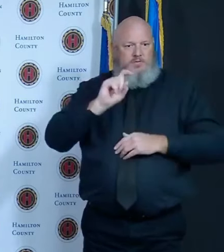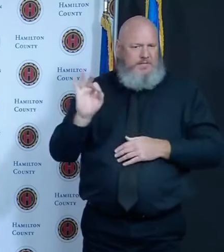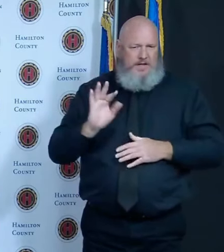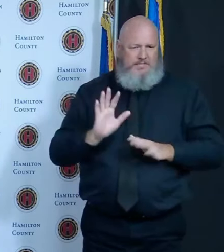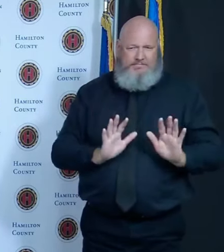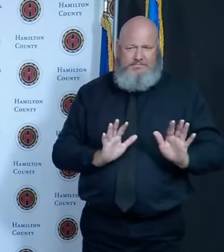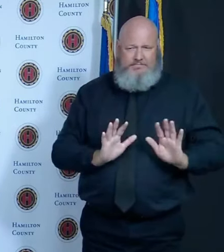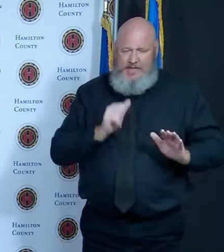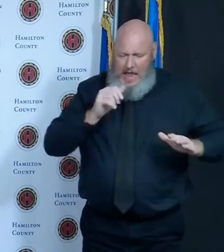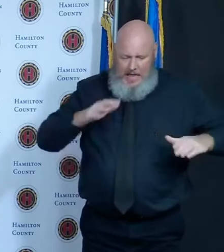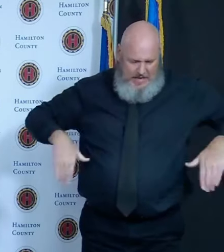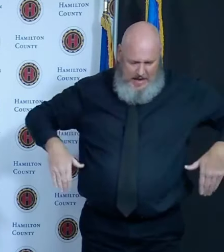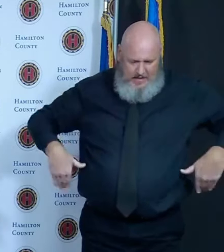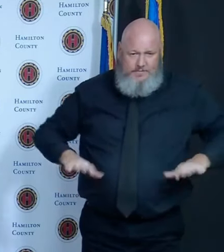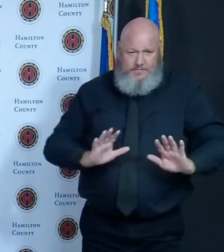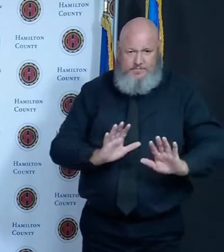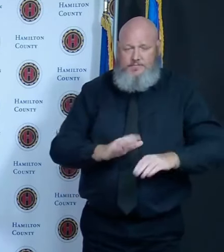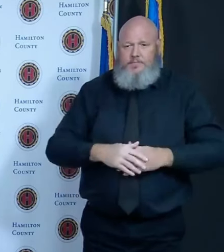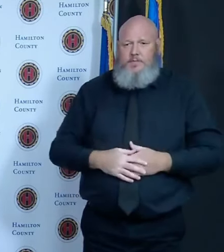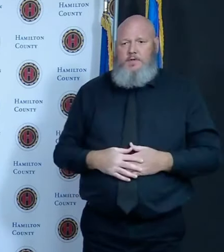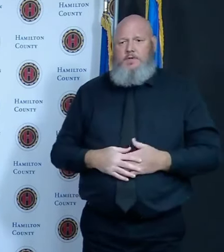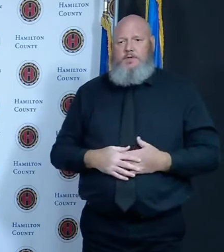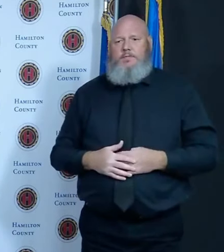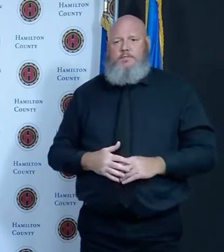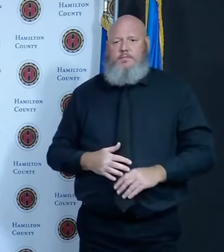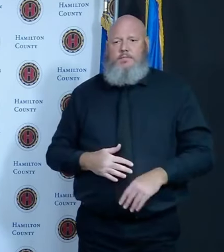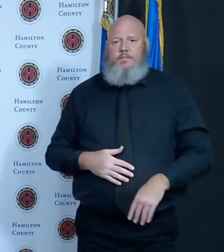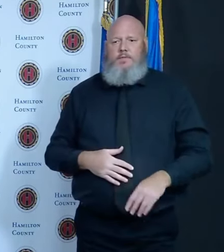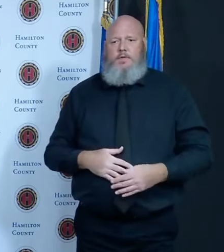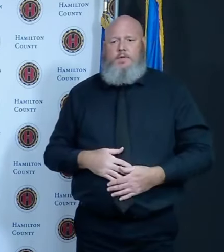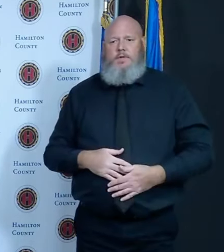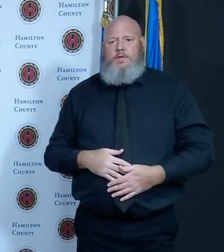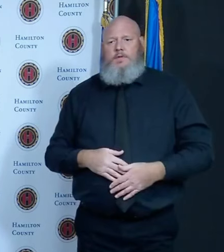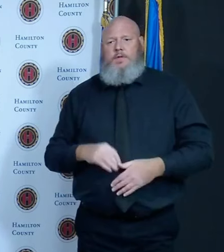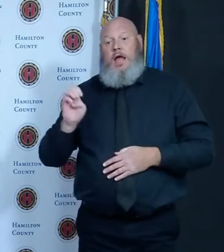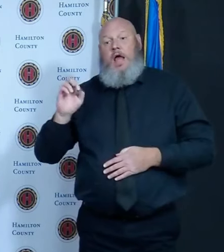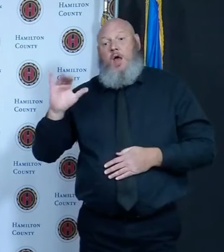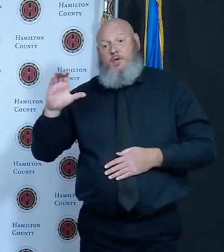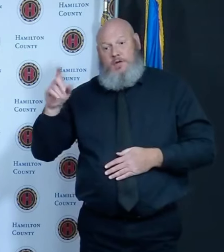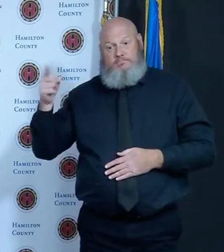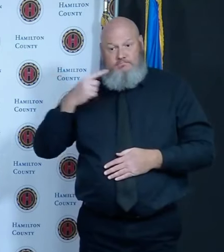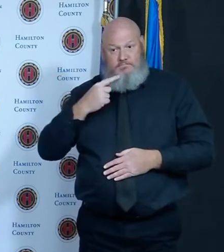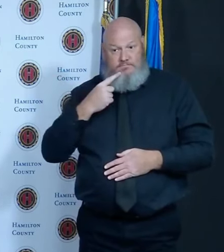I know that you're a member of both chambers and greatly appreciate your